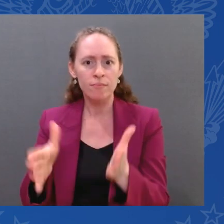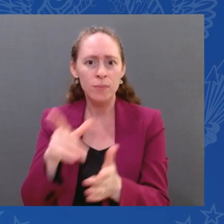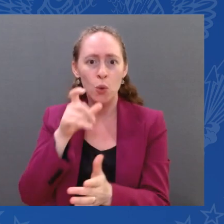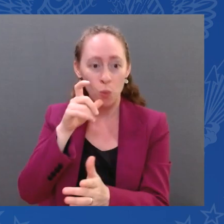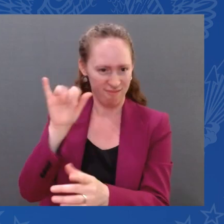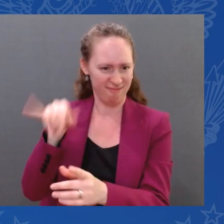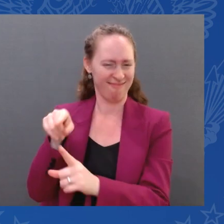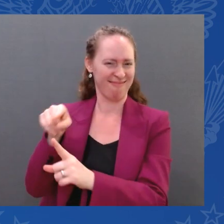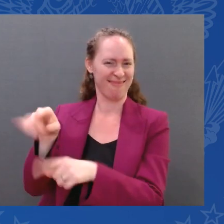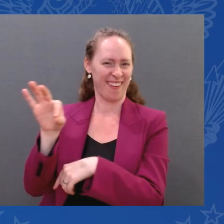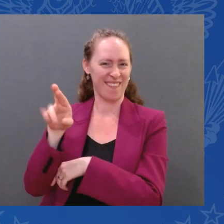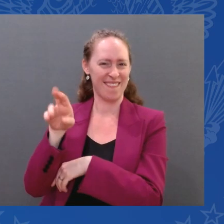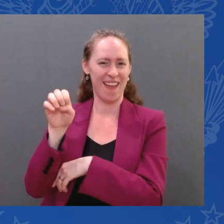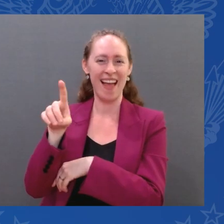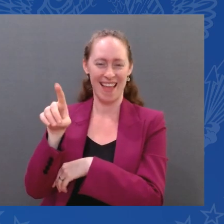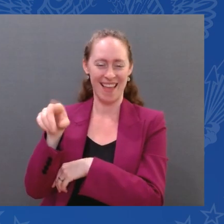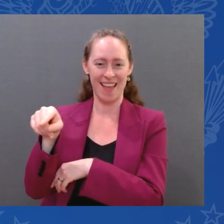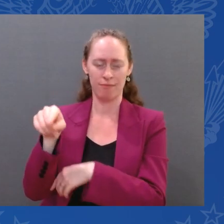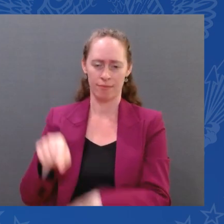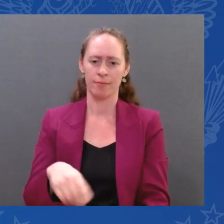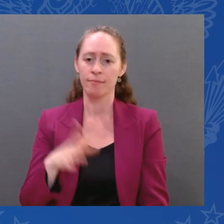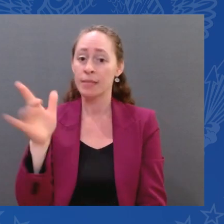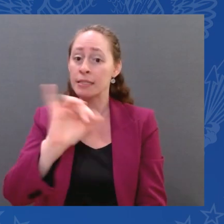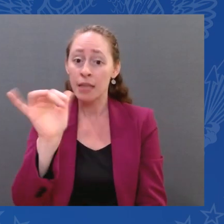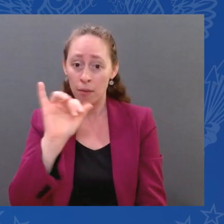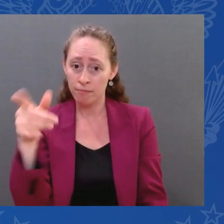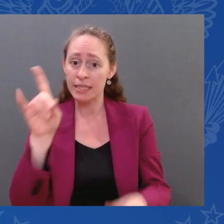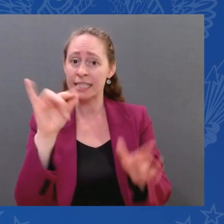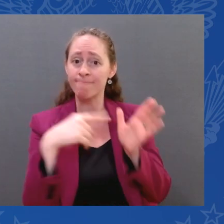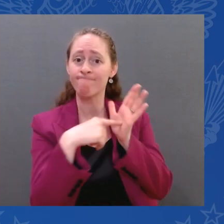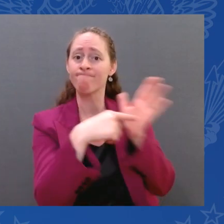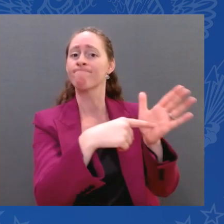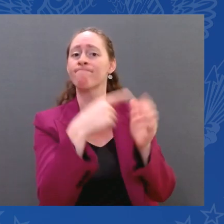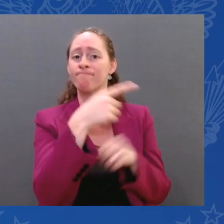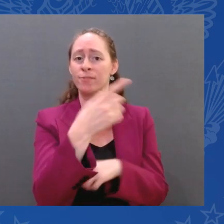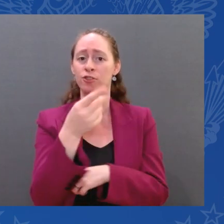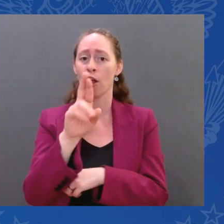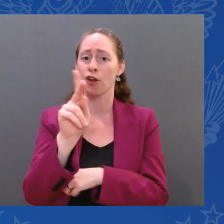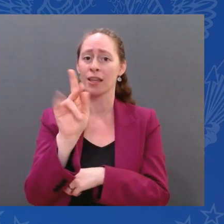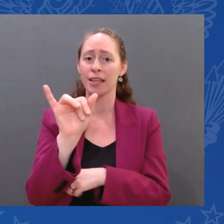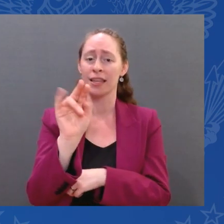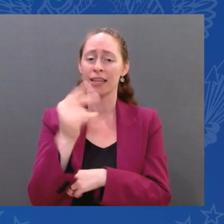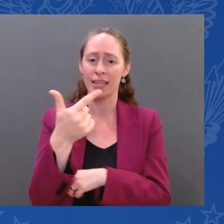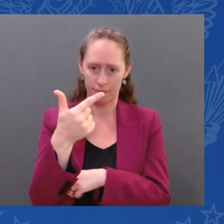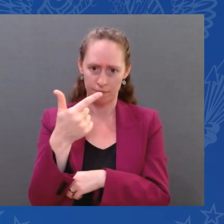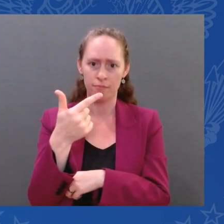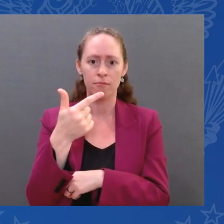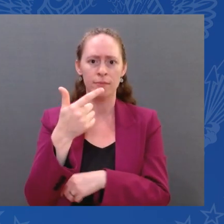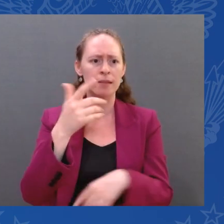He helped secure voting rights, desegregate schools and when other battles for the soul of our nation.